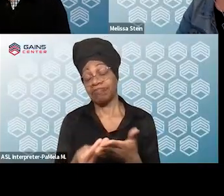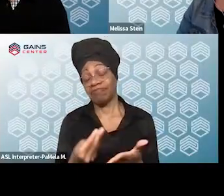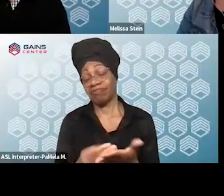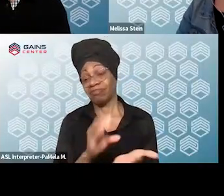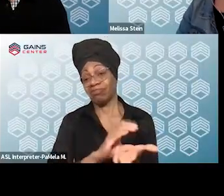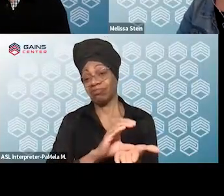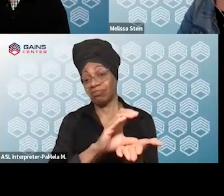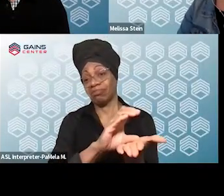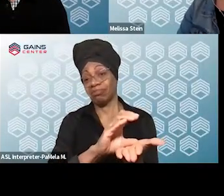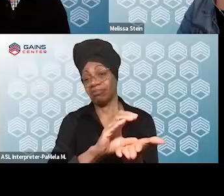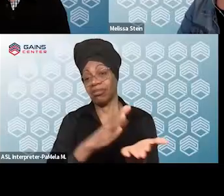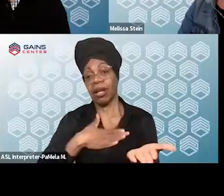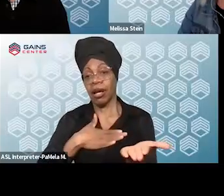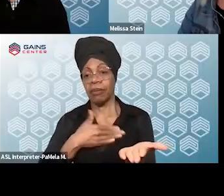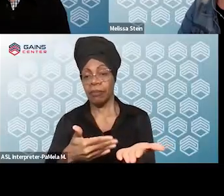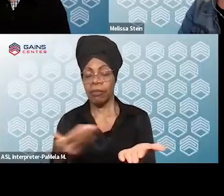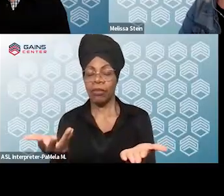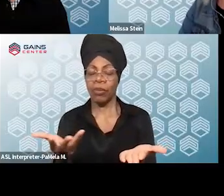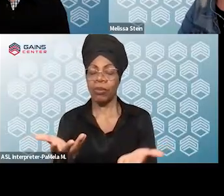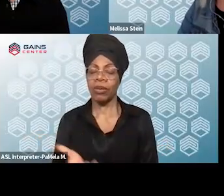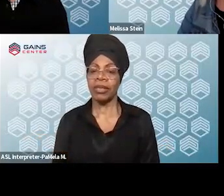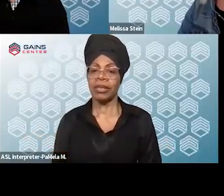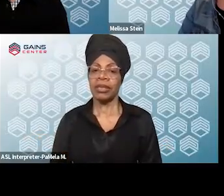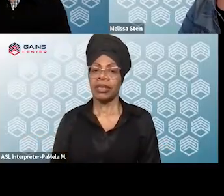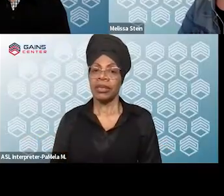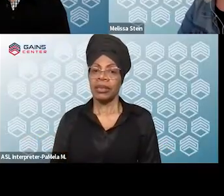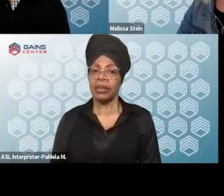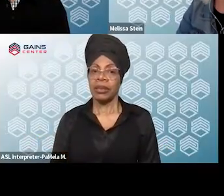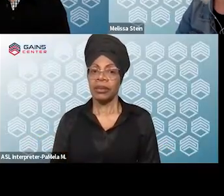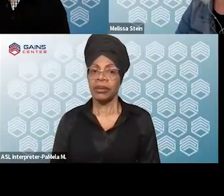I will say that the problem that drives up the cost